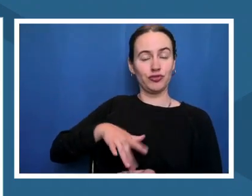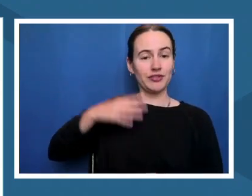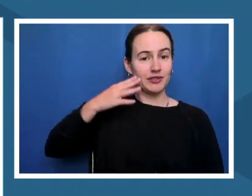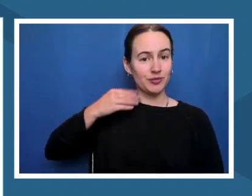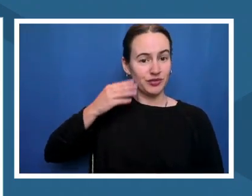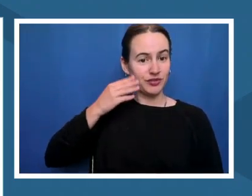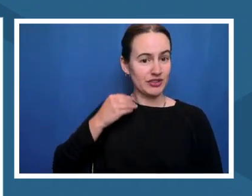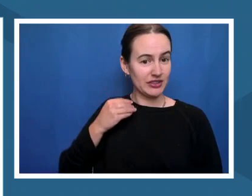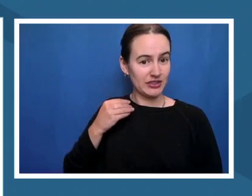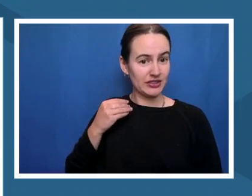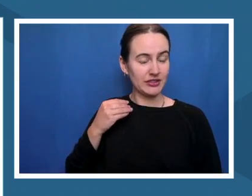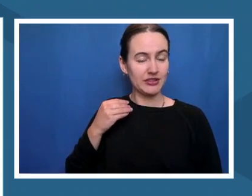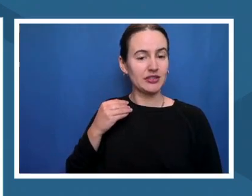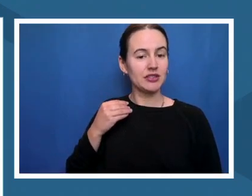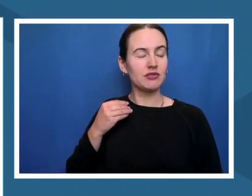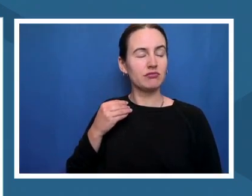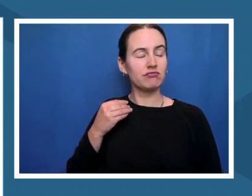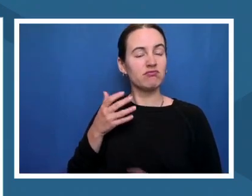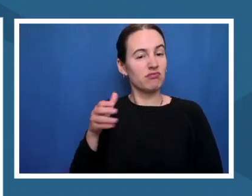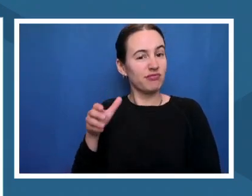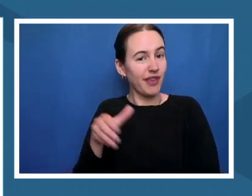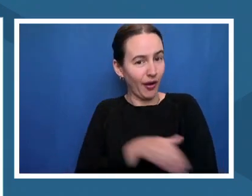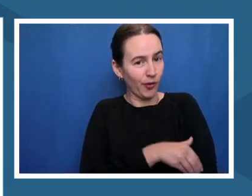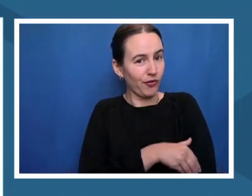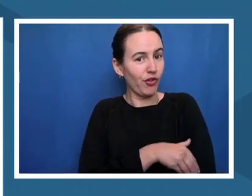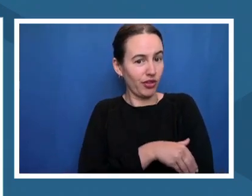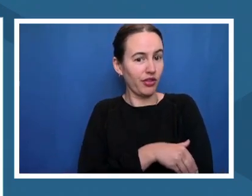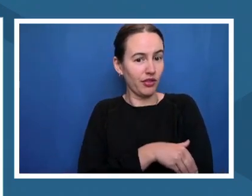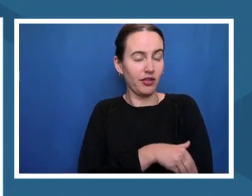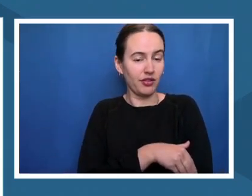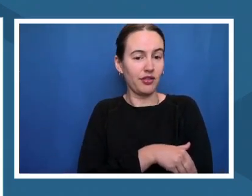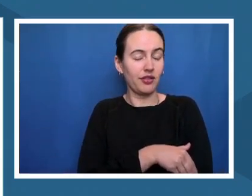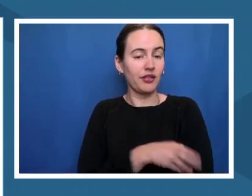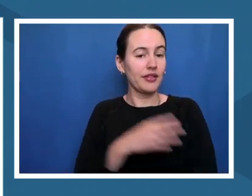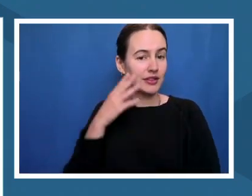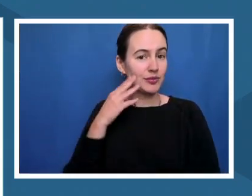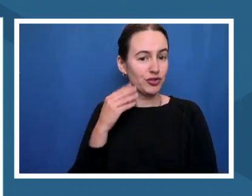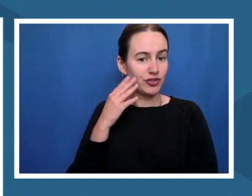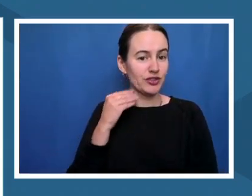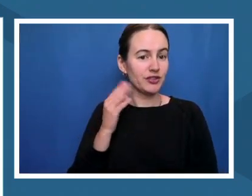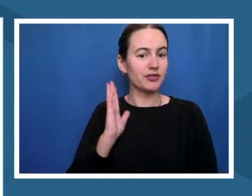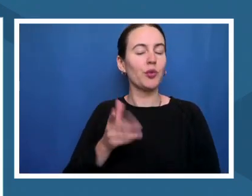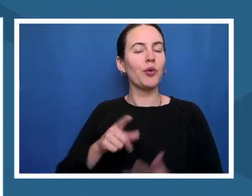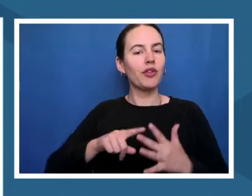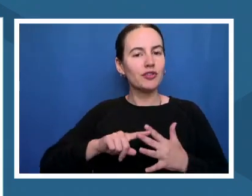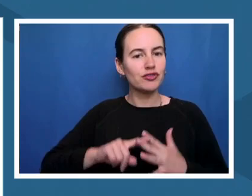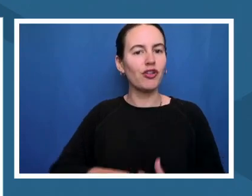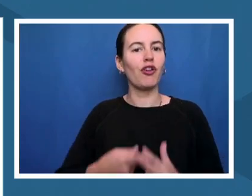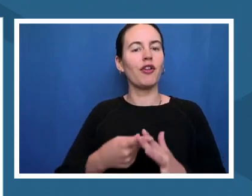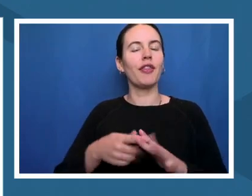is a really powerful experience